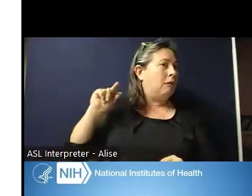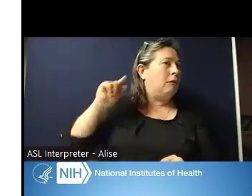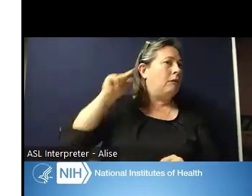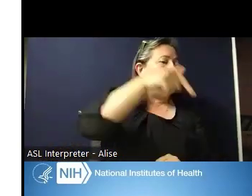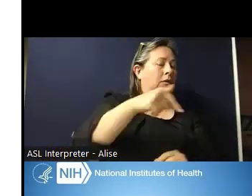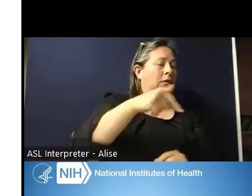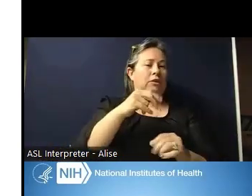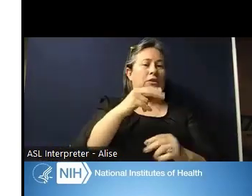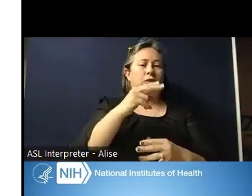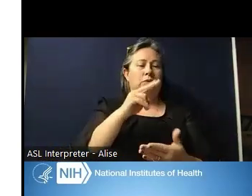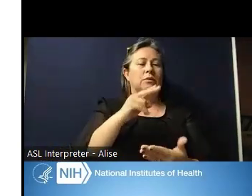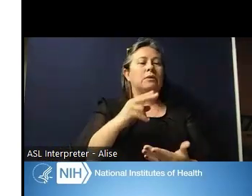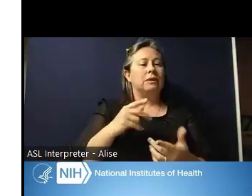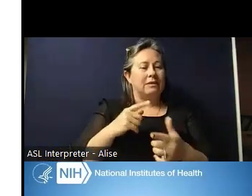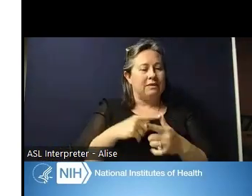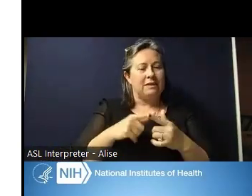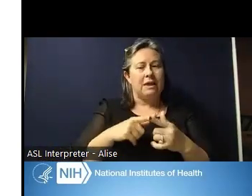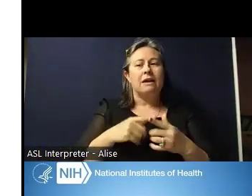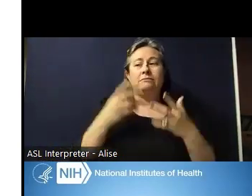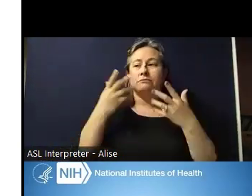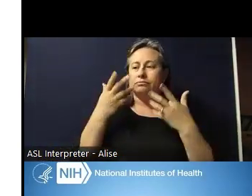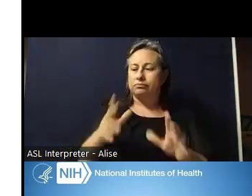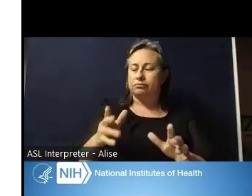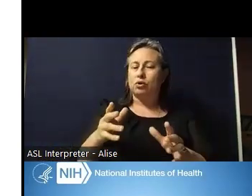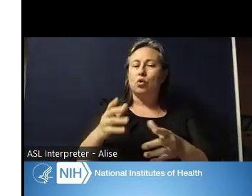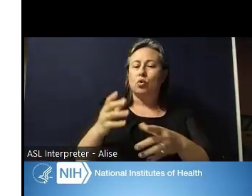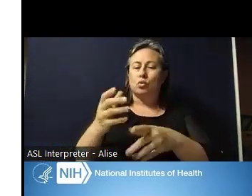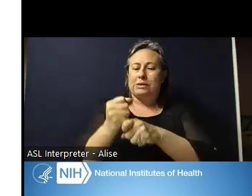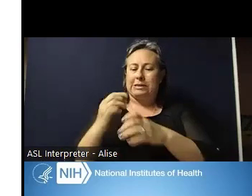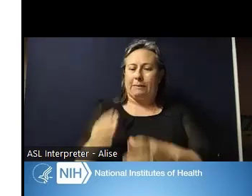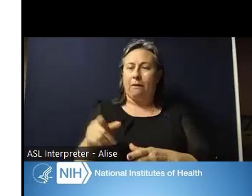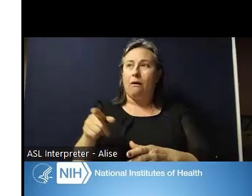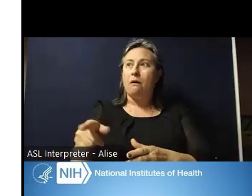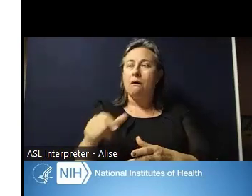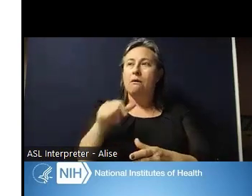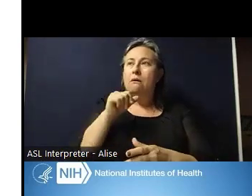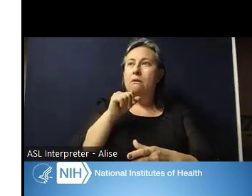Only after the recipient had been made aware of this noncompliance item by NIH